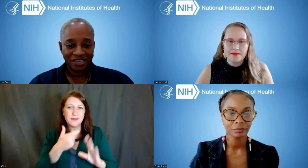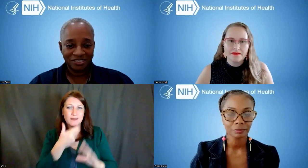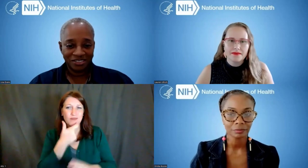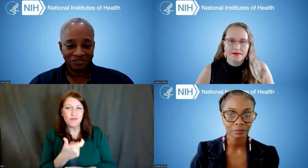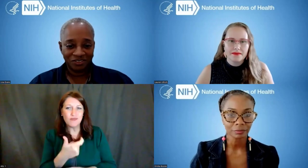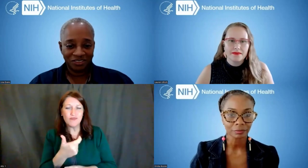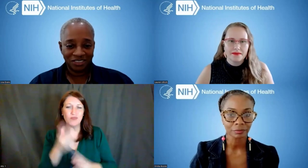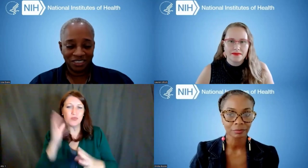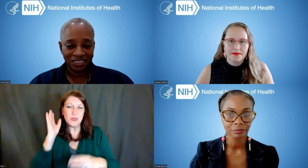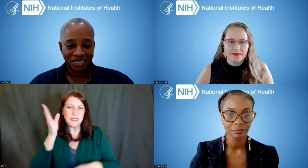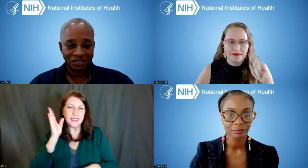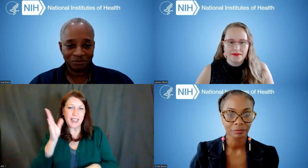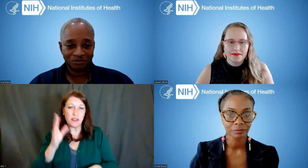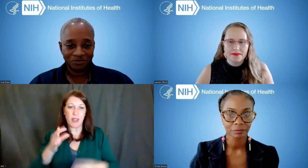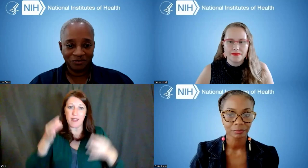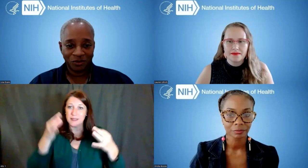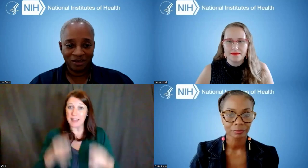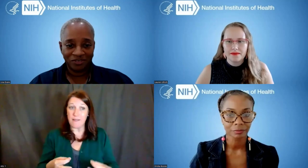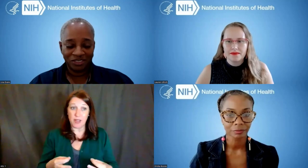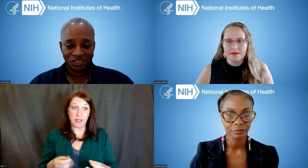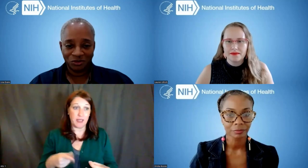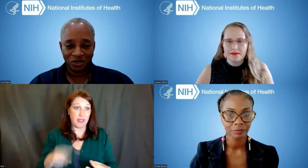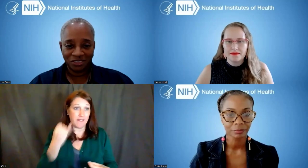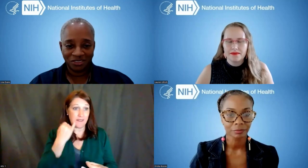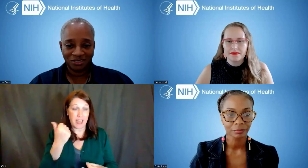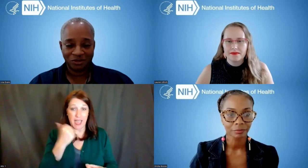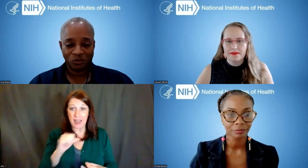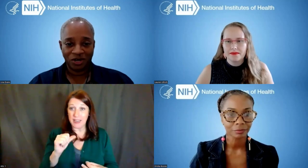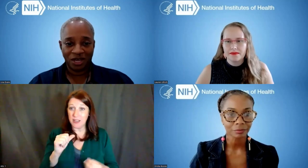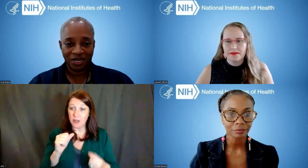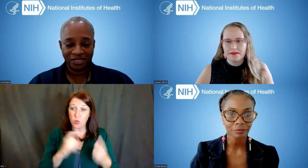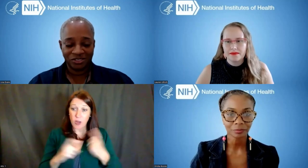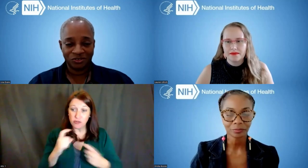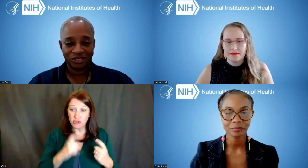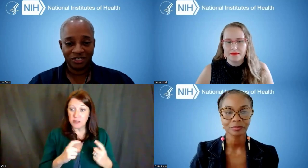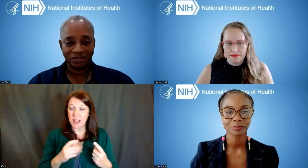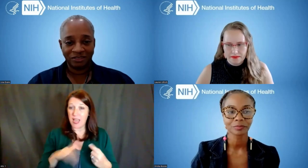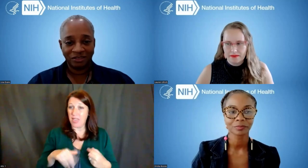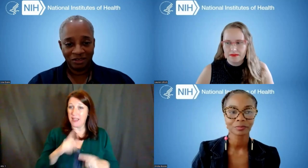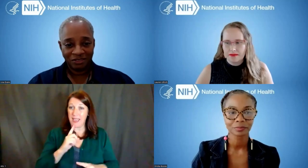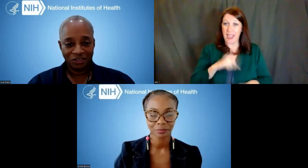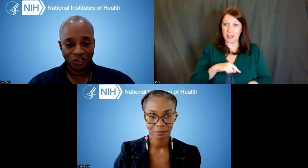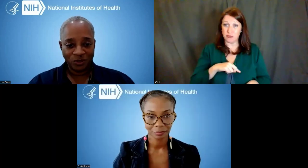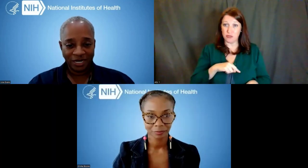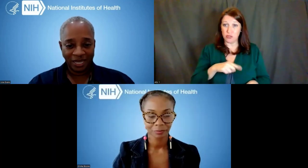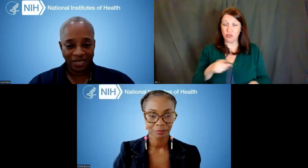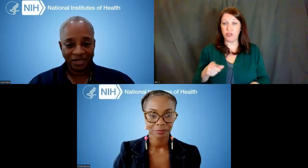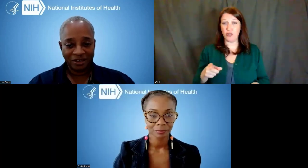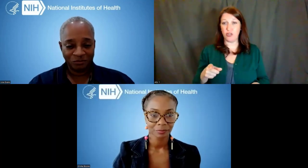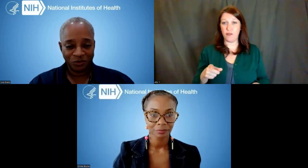and definitely if you have additional questions that were not answered in the Q and A,